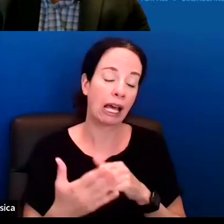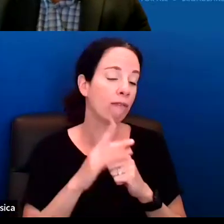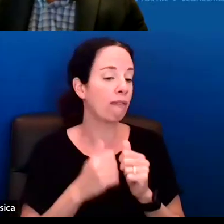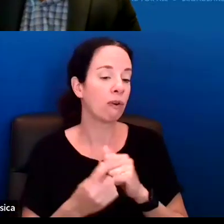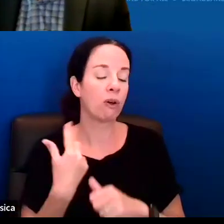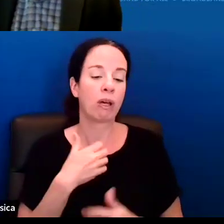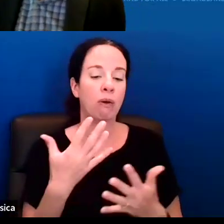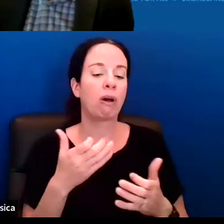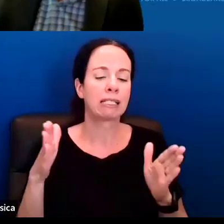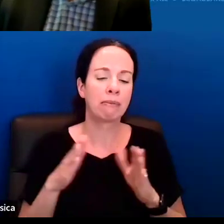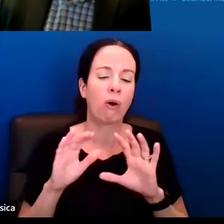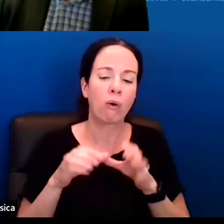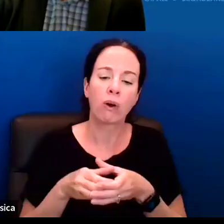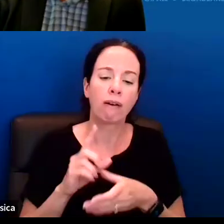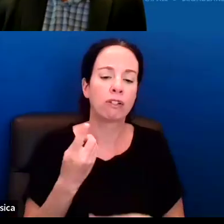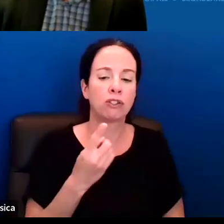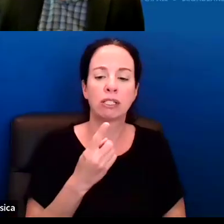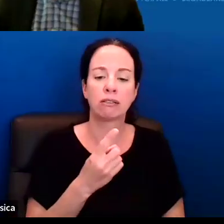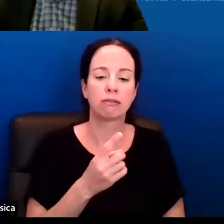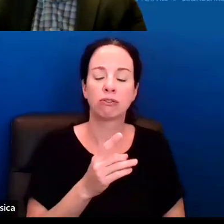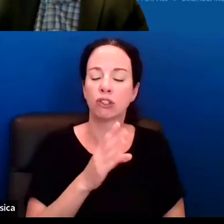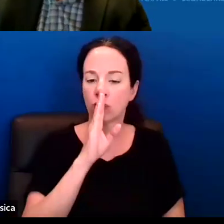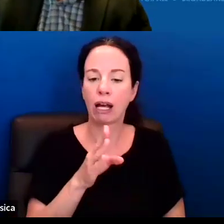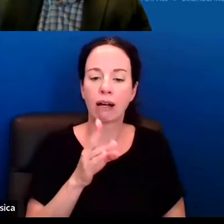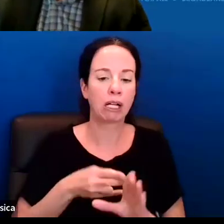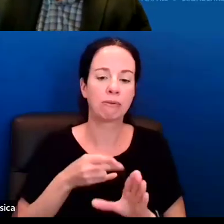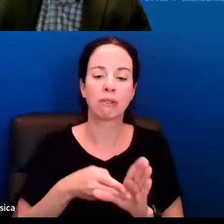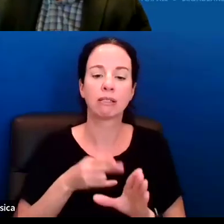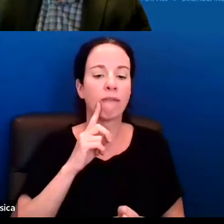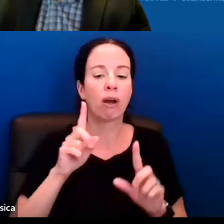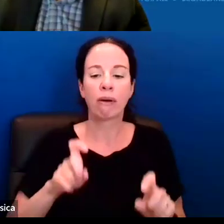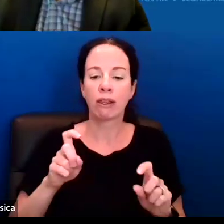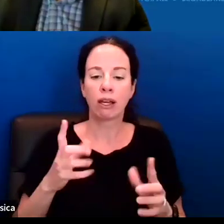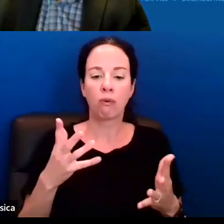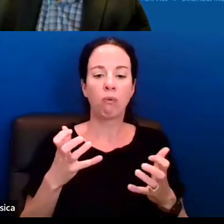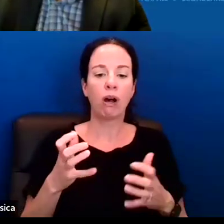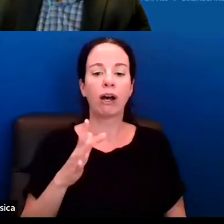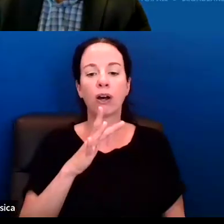a small group of districts to participate in this pilot. We want a mix of rural, urban, suburban,